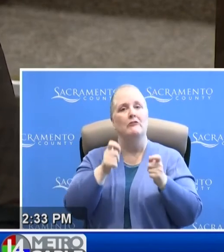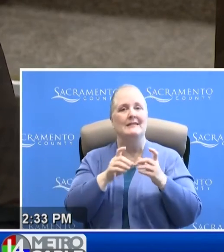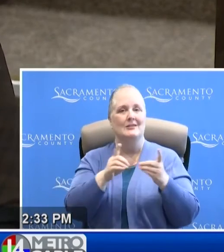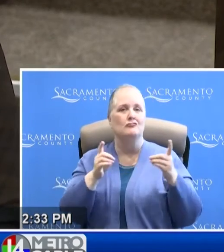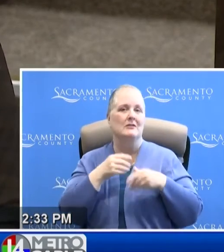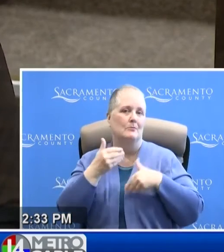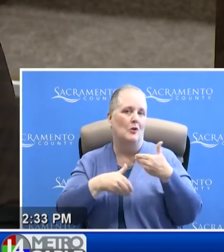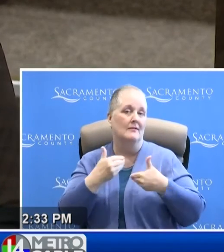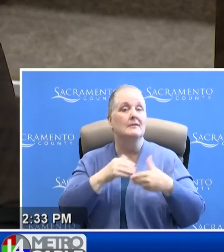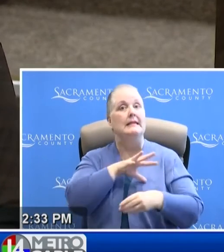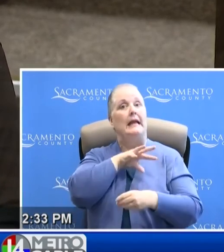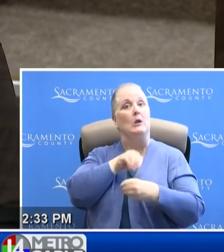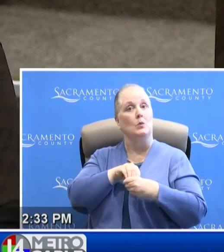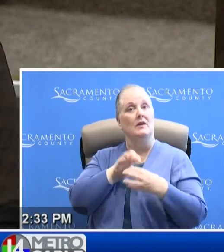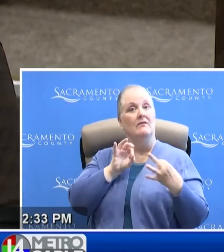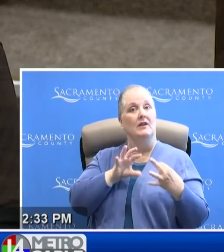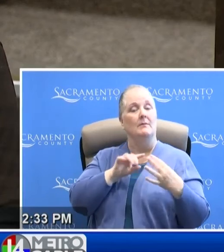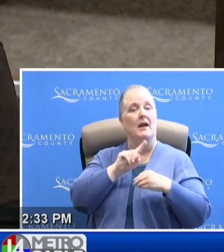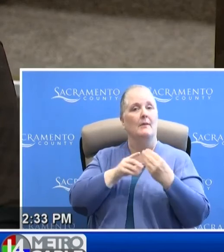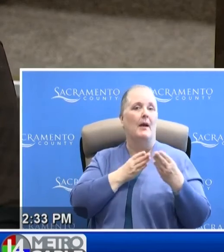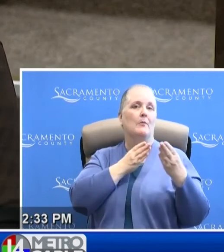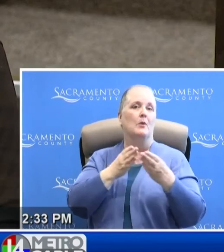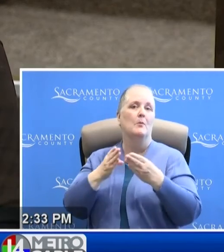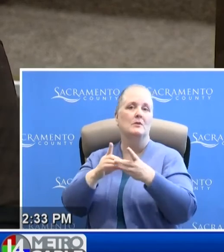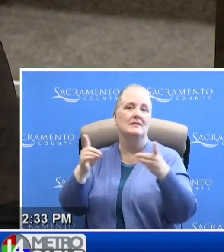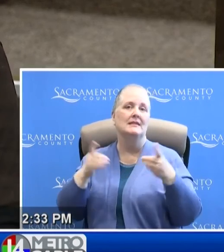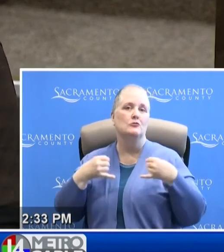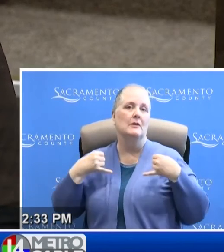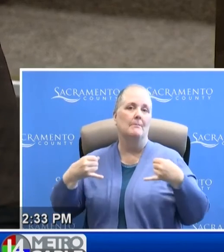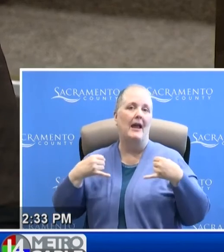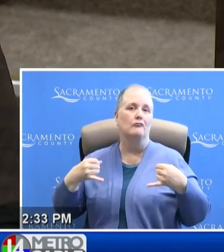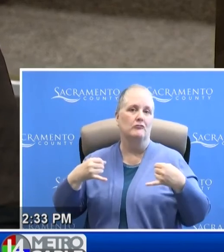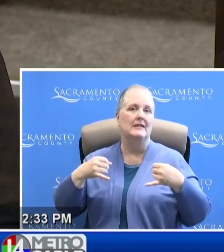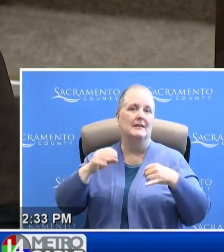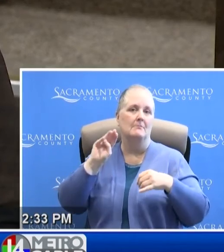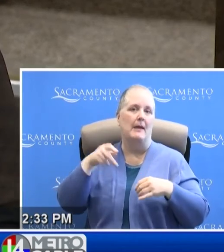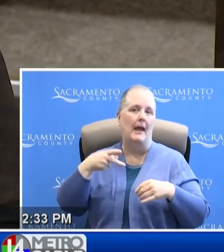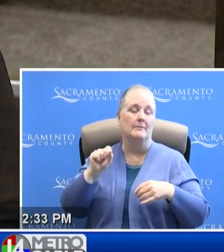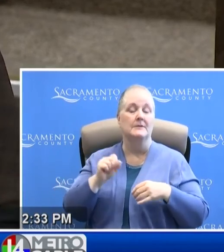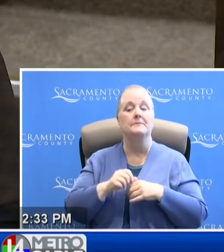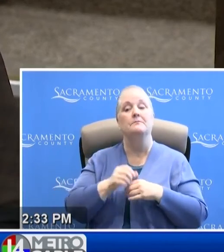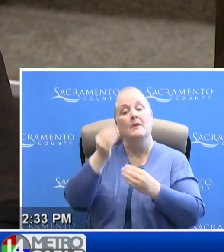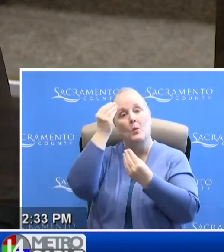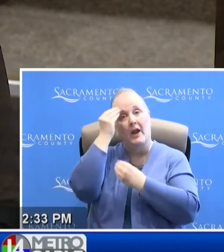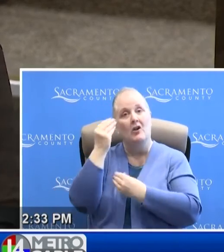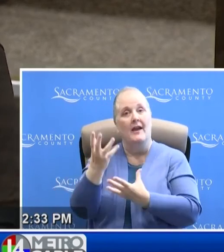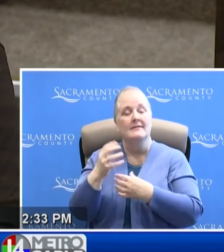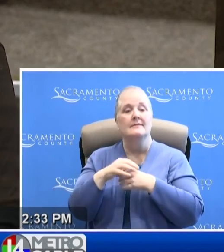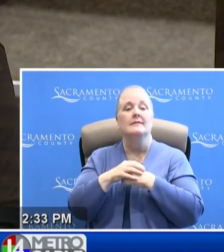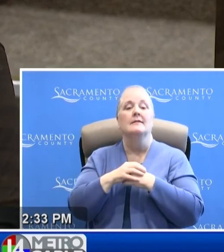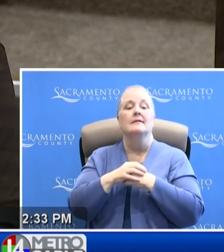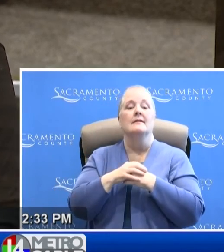including feedback on proposed district boundary maps. And whereas the county staff worked countless hours